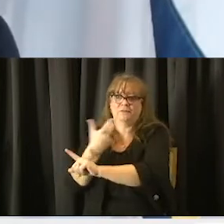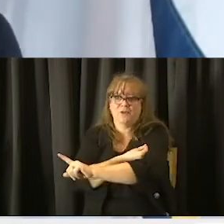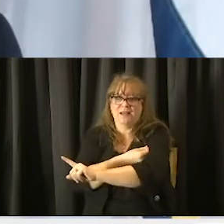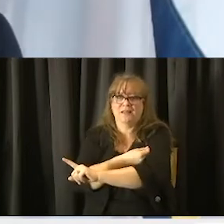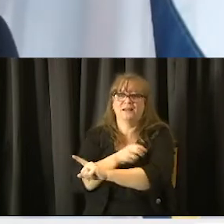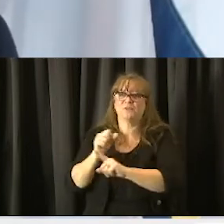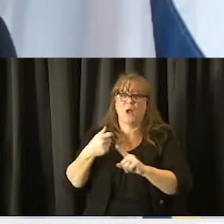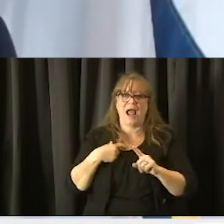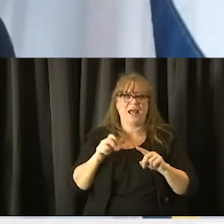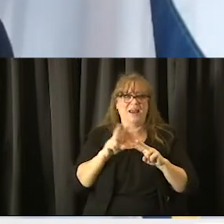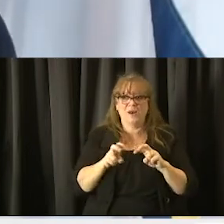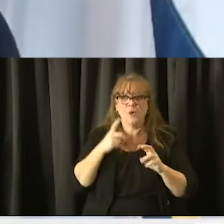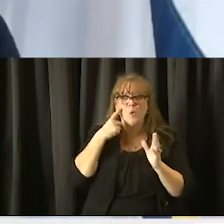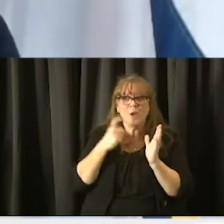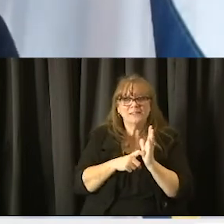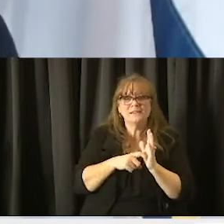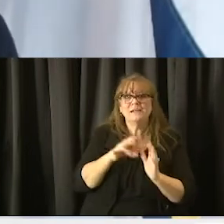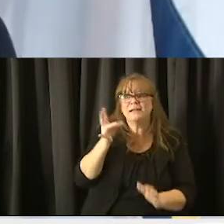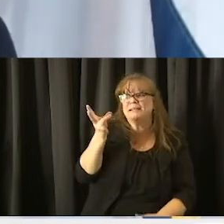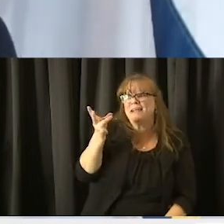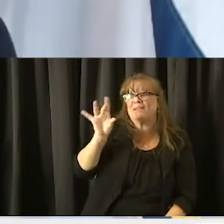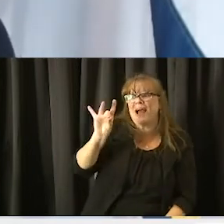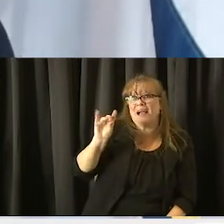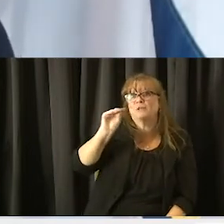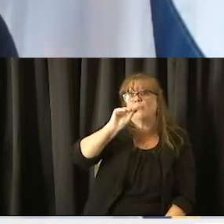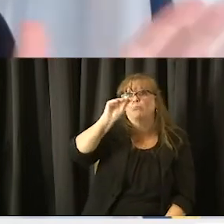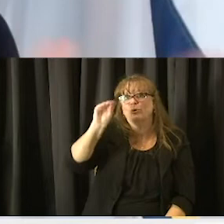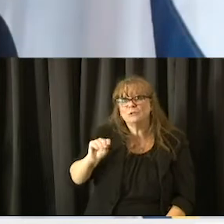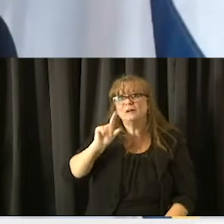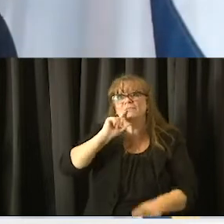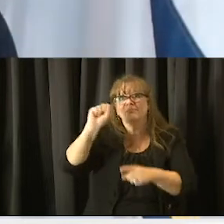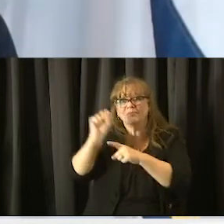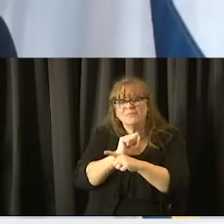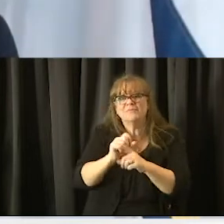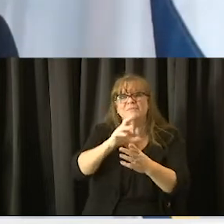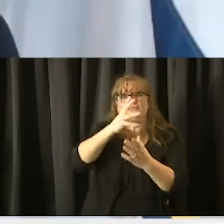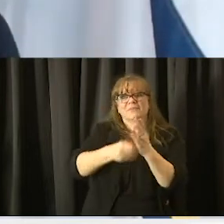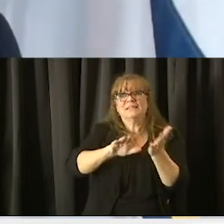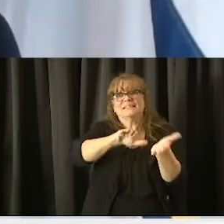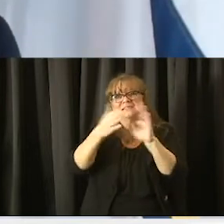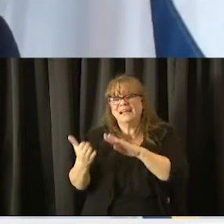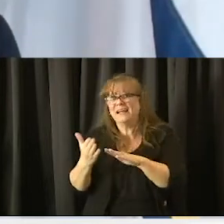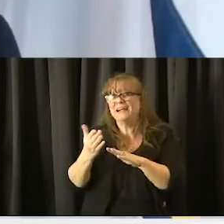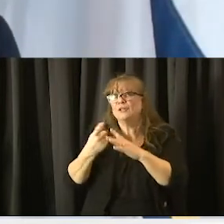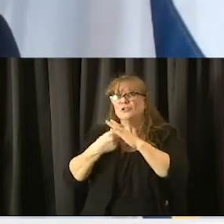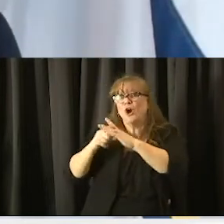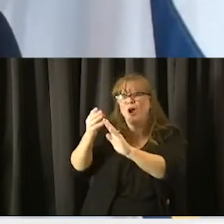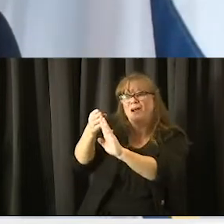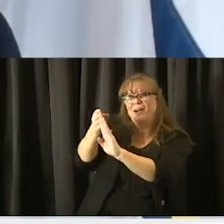dig into their own data when we really dug down and found that 78 percent of the fatalities from